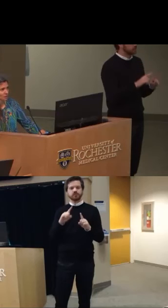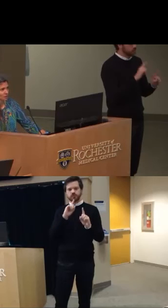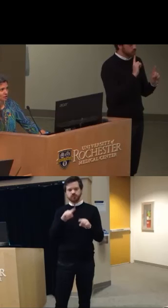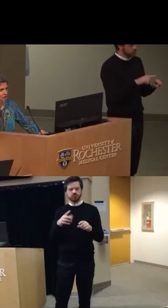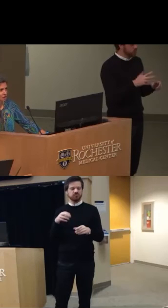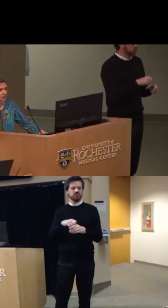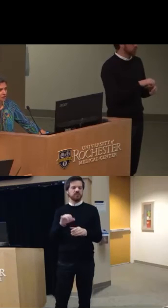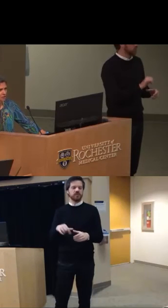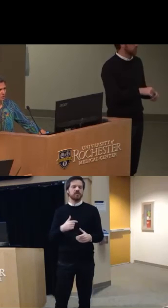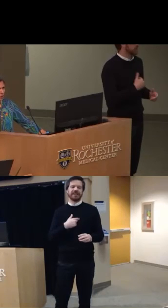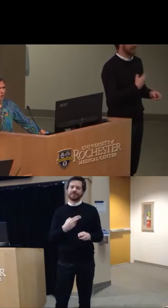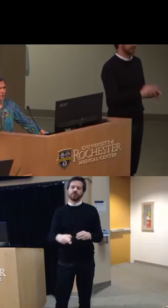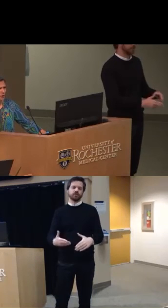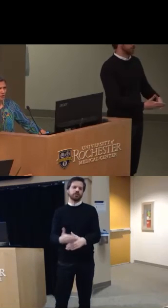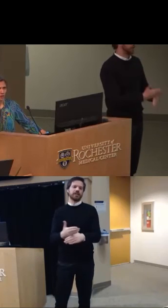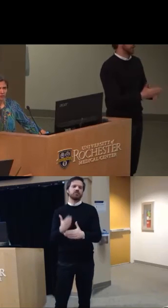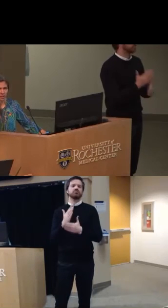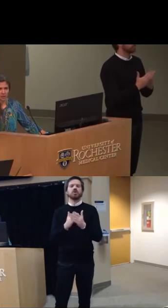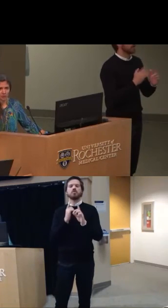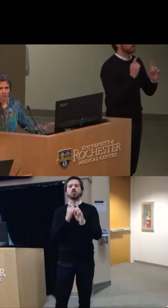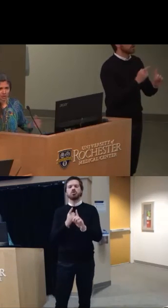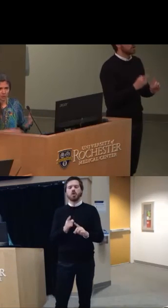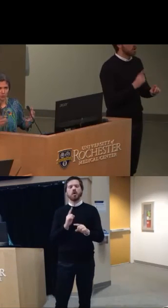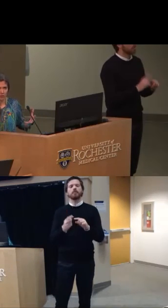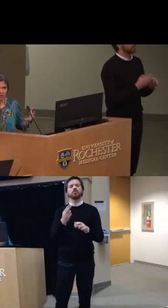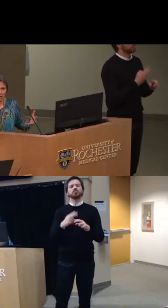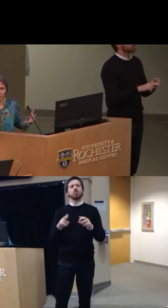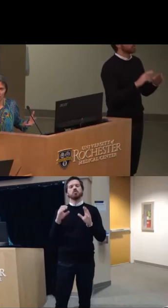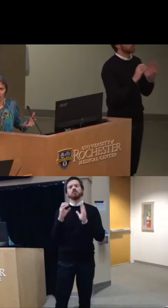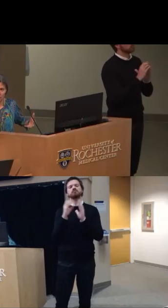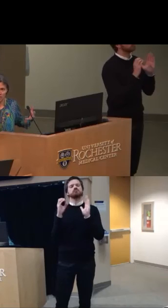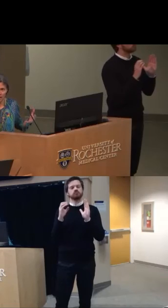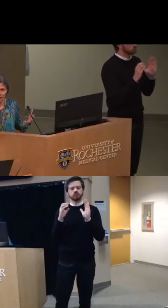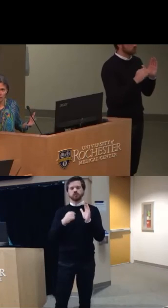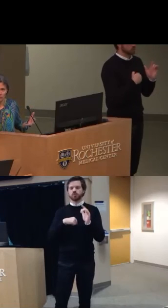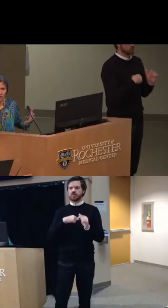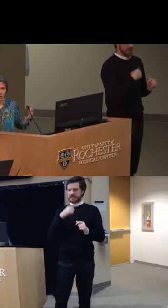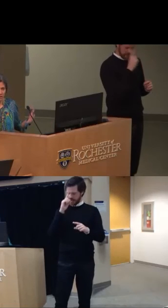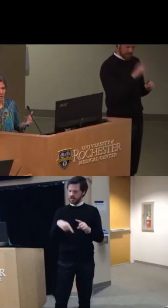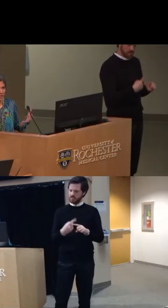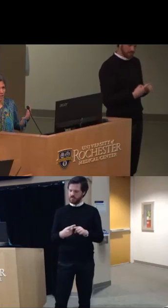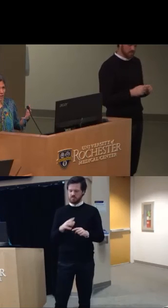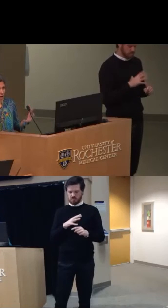briefly share some goals but also vignettes with you because when we think about and we tackle this